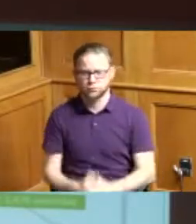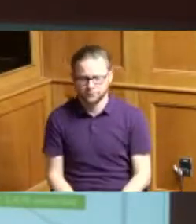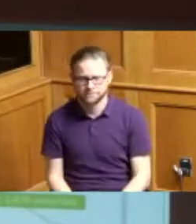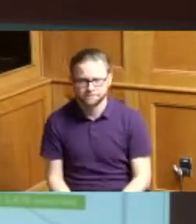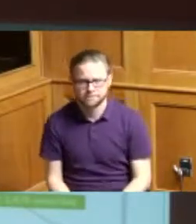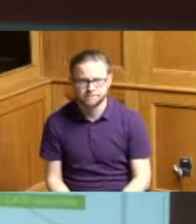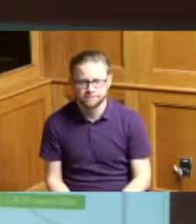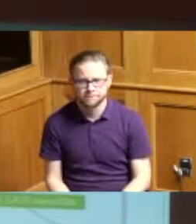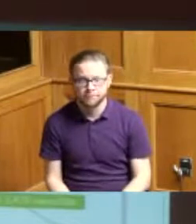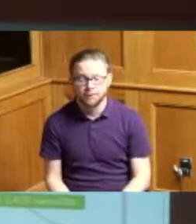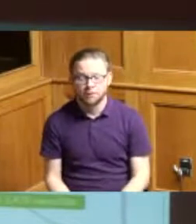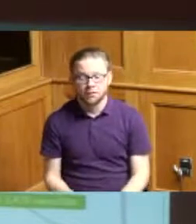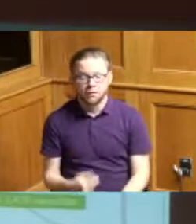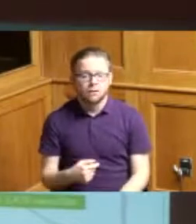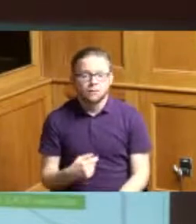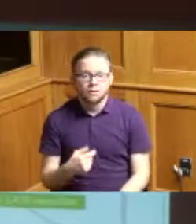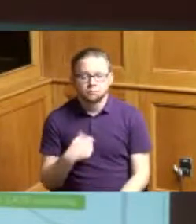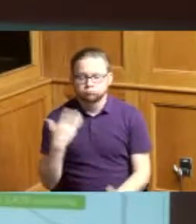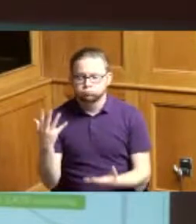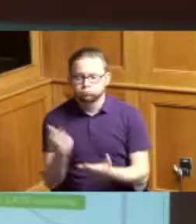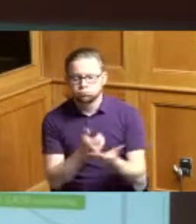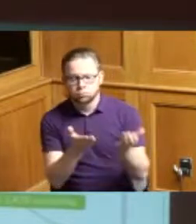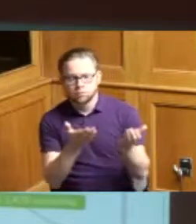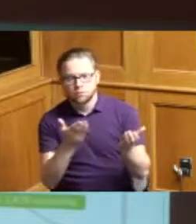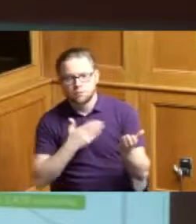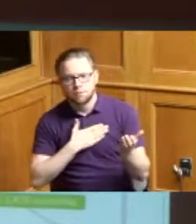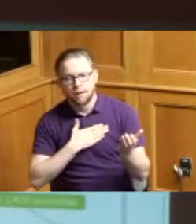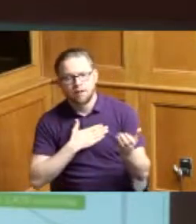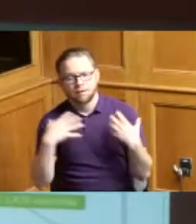I have the opportunity to talk to my colleagues Health Commissioners from the other eight or